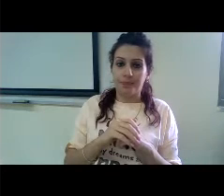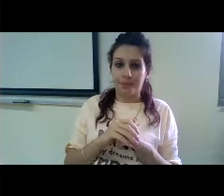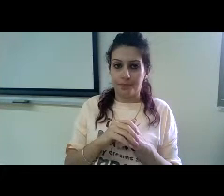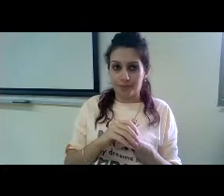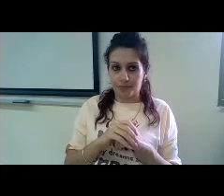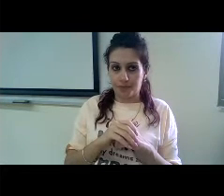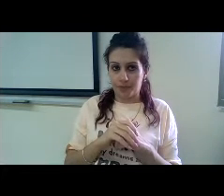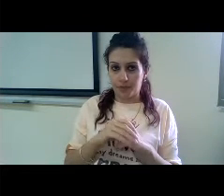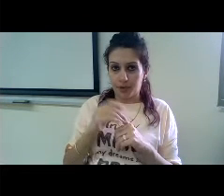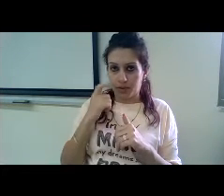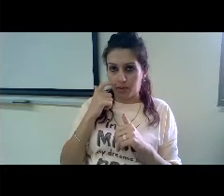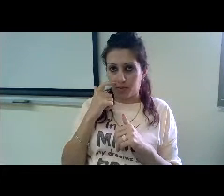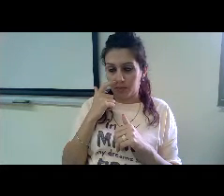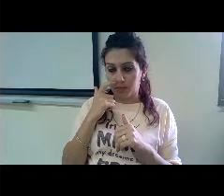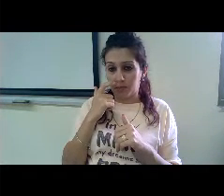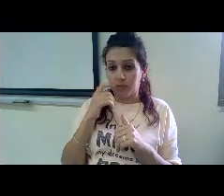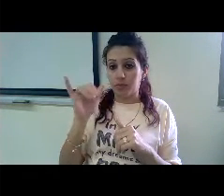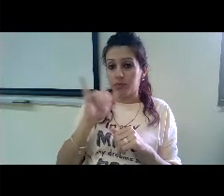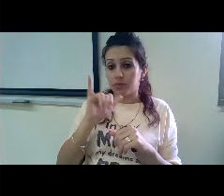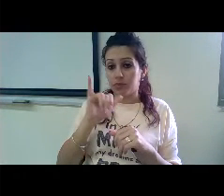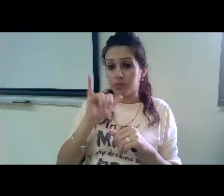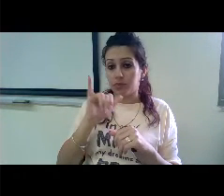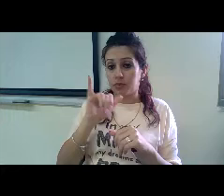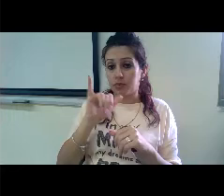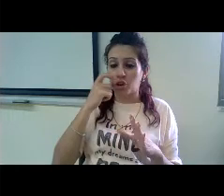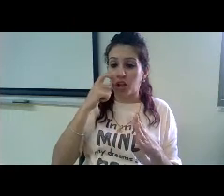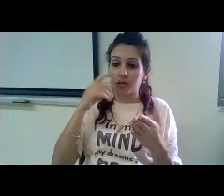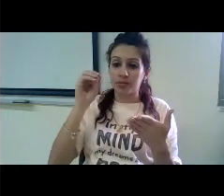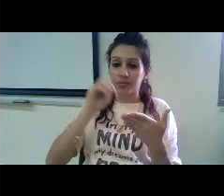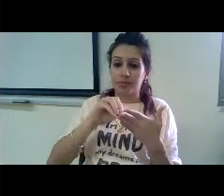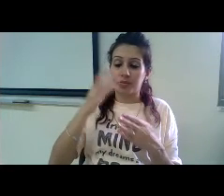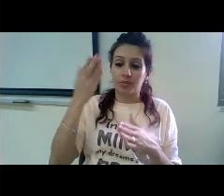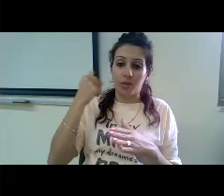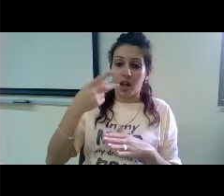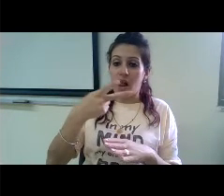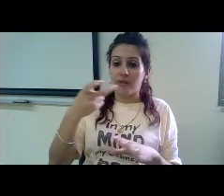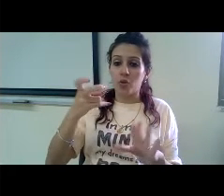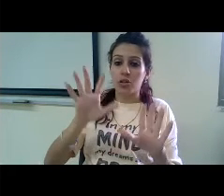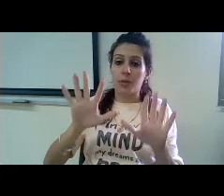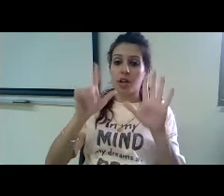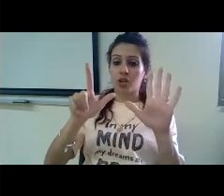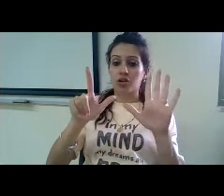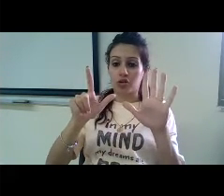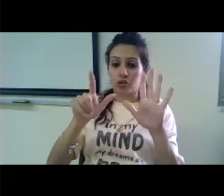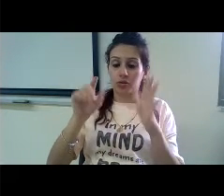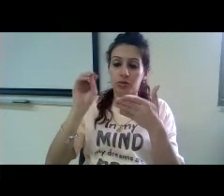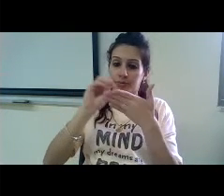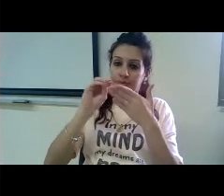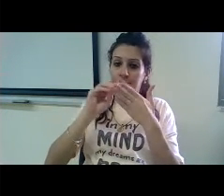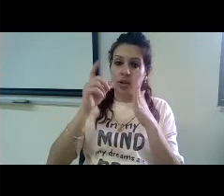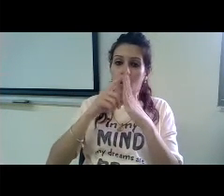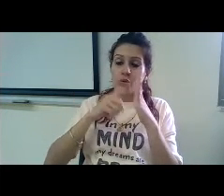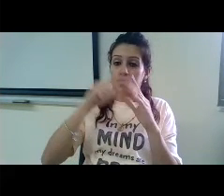these basic rules were set up. I like it very much and this is why I wanted to share this with you.